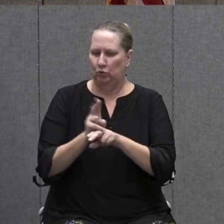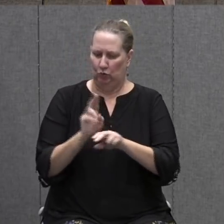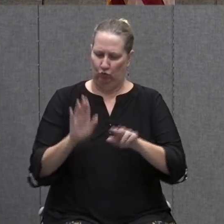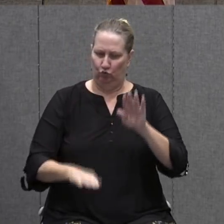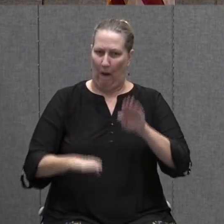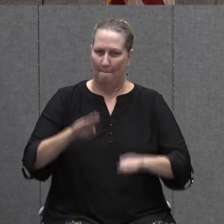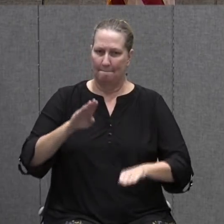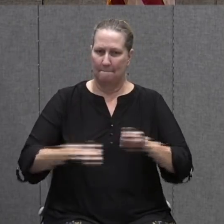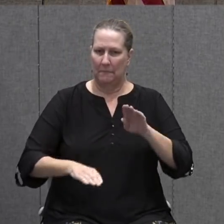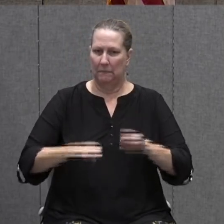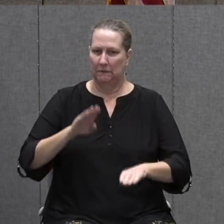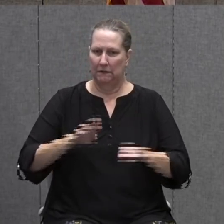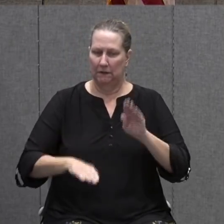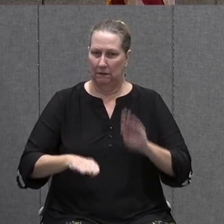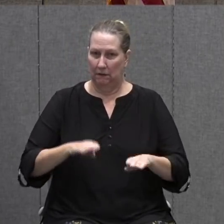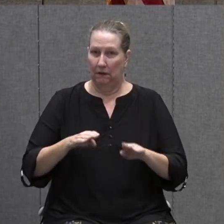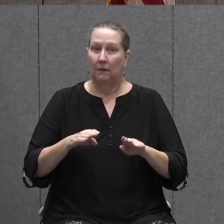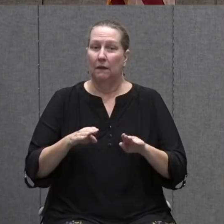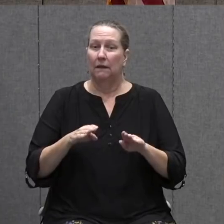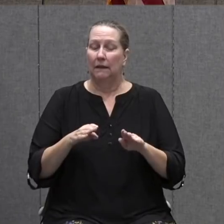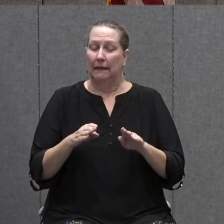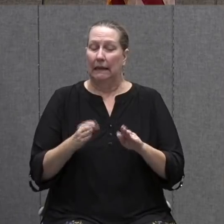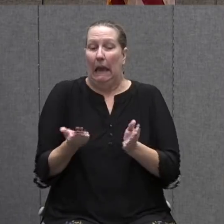that can be heard miles and miles away.